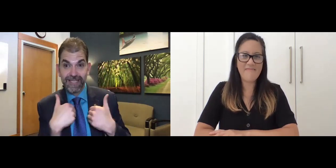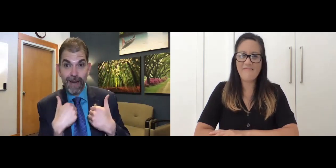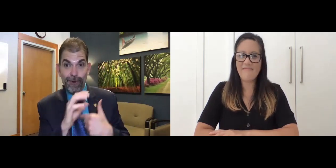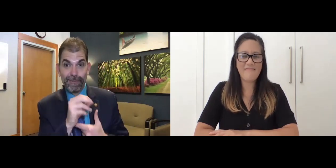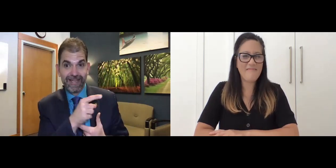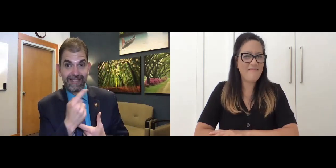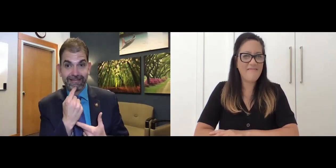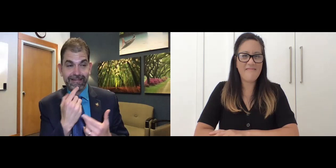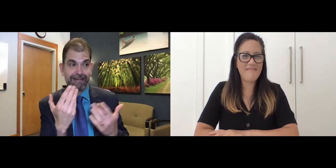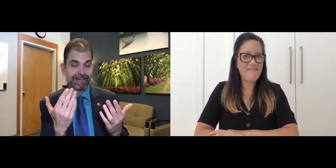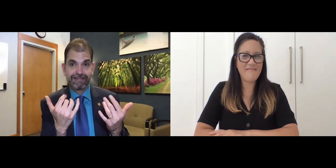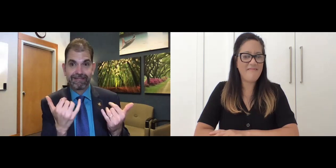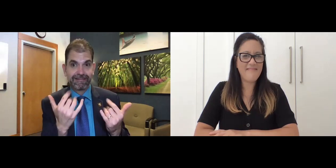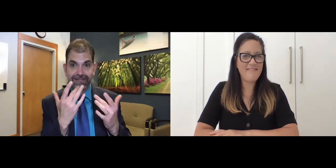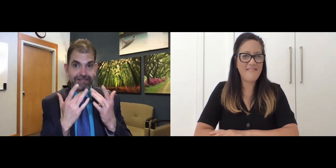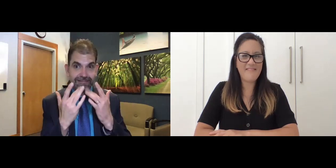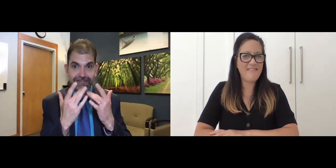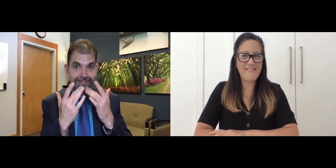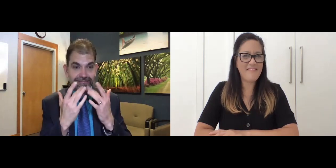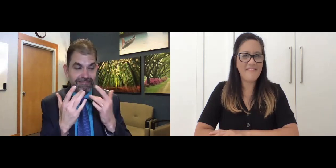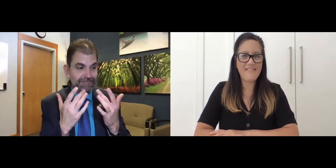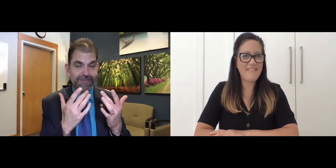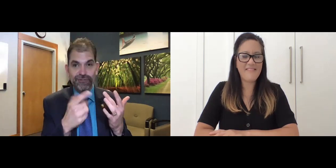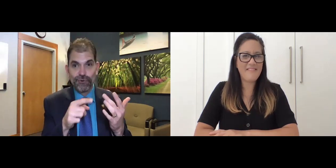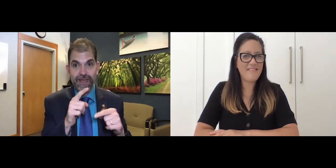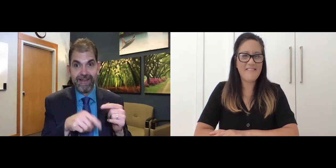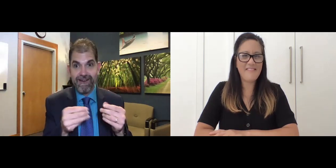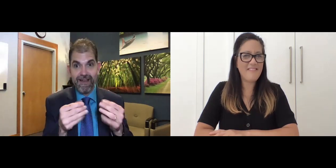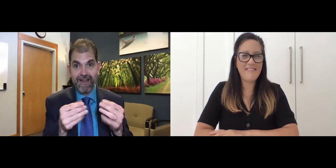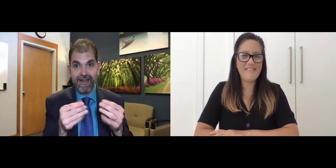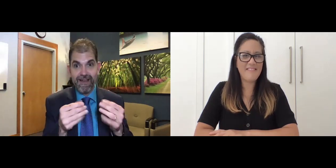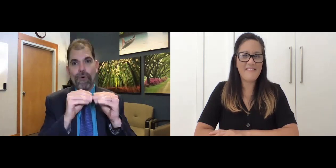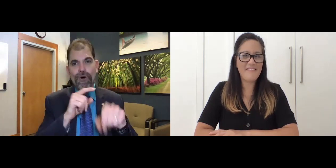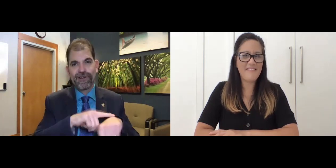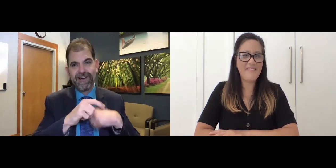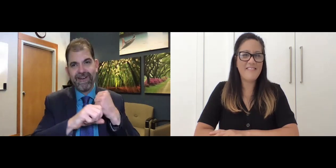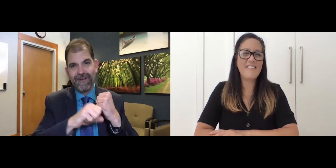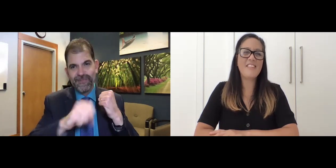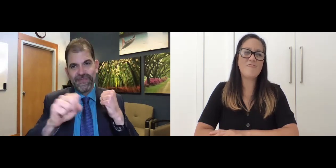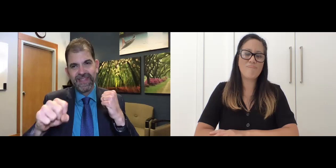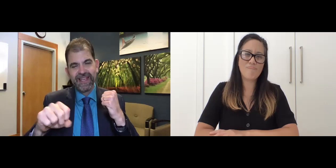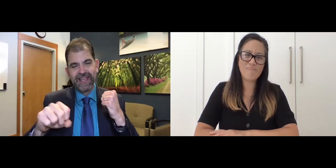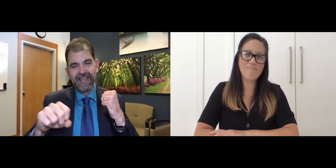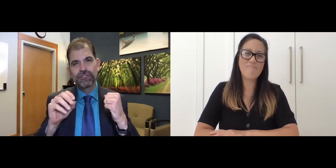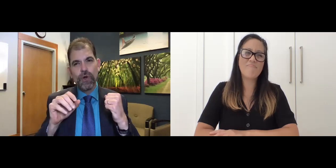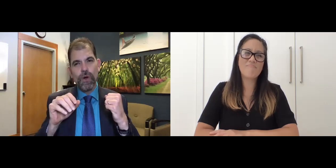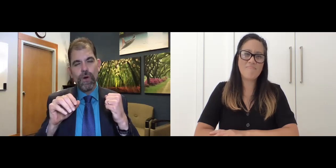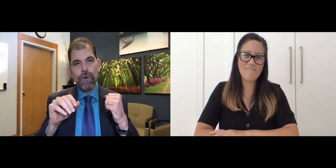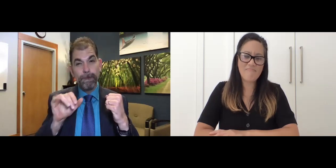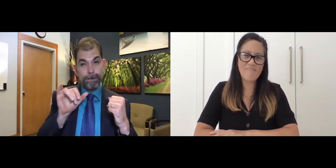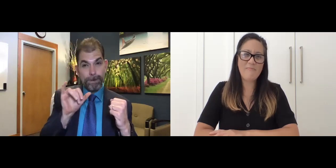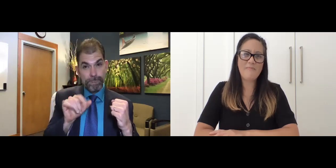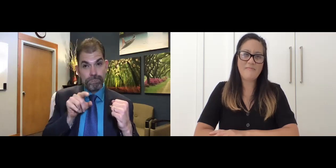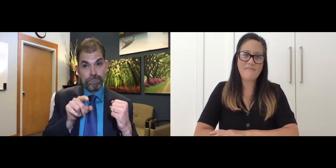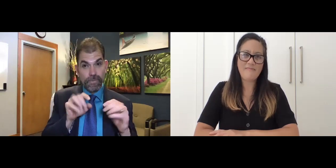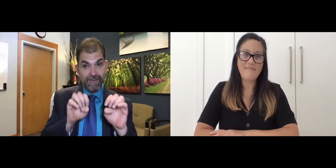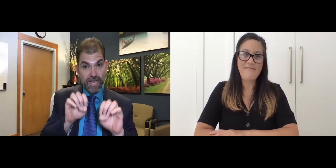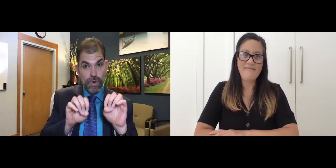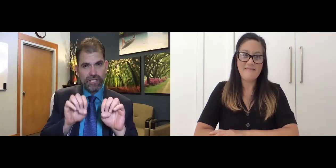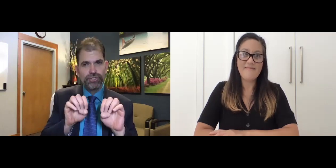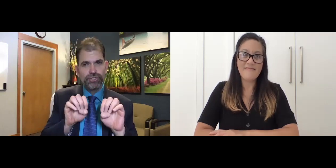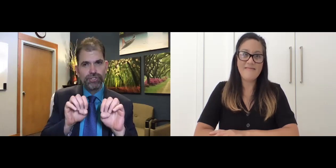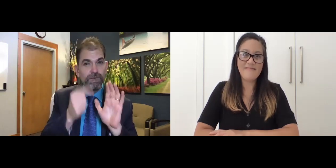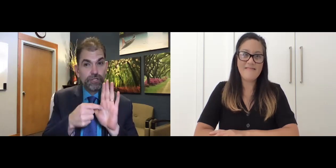But by then we had the COVID virus so she lost a lot of time.